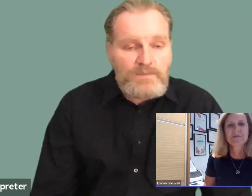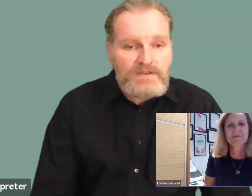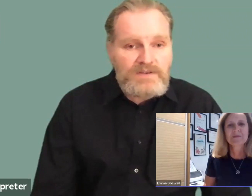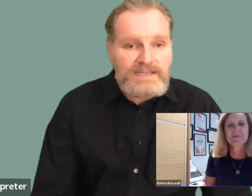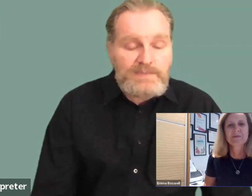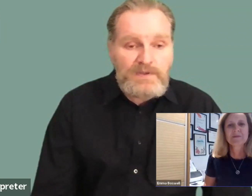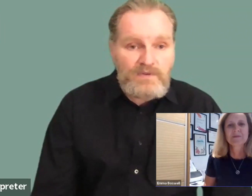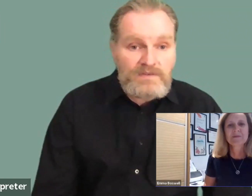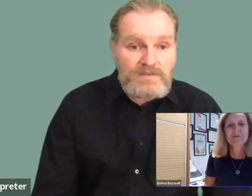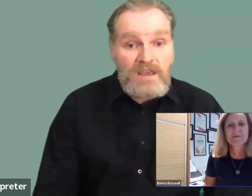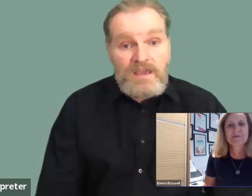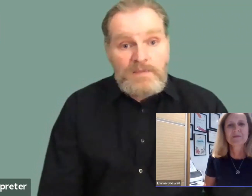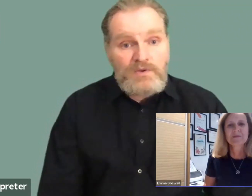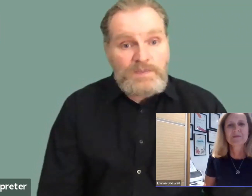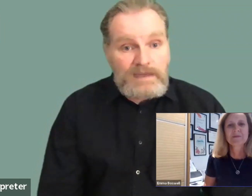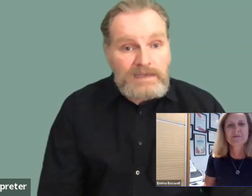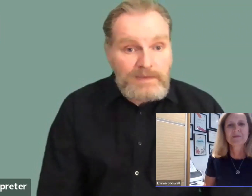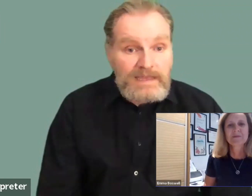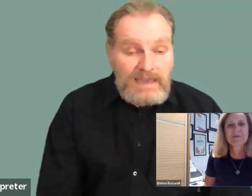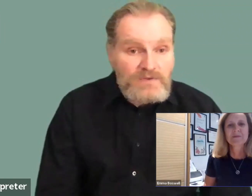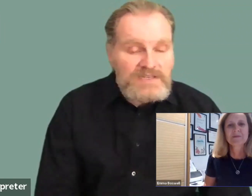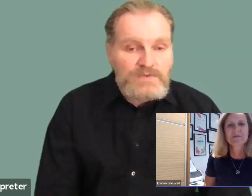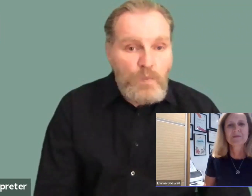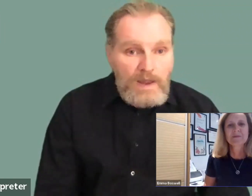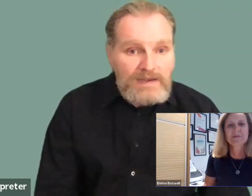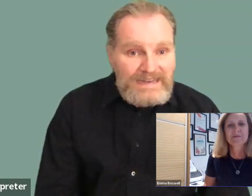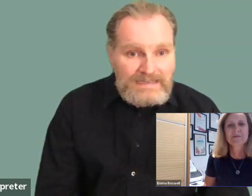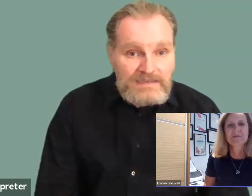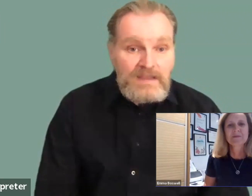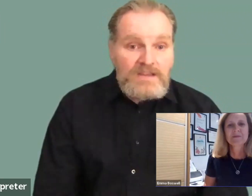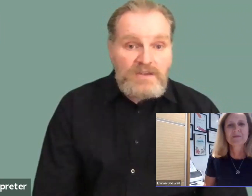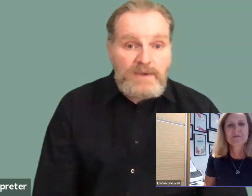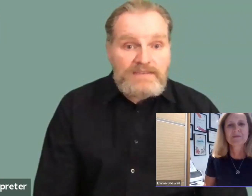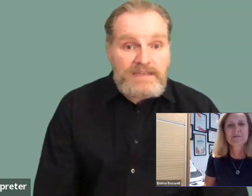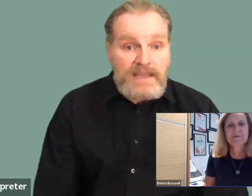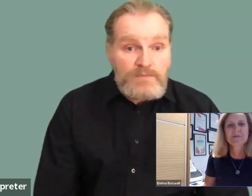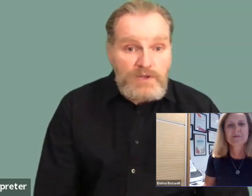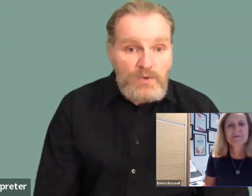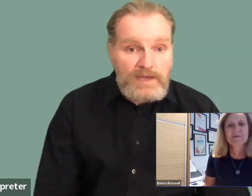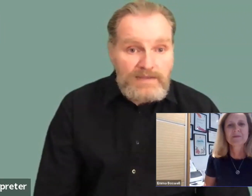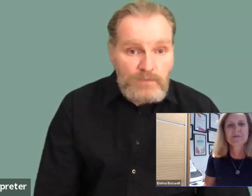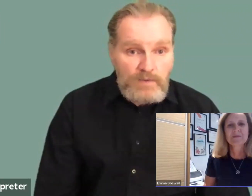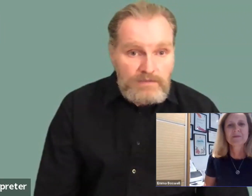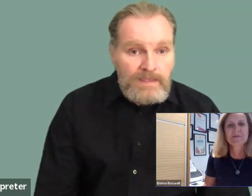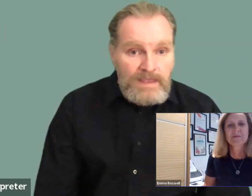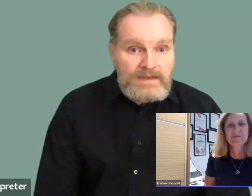from personal experience, because my house is well lit, so I can see everybody who I live with. And